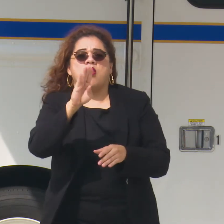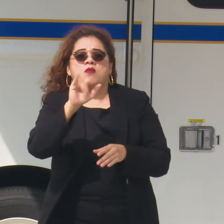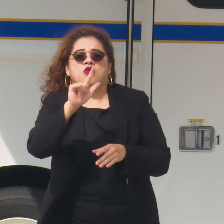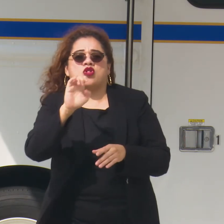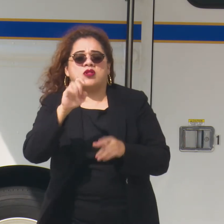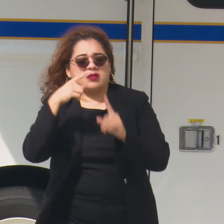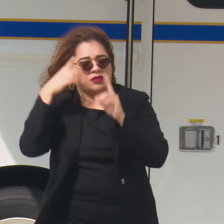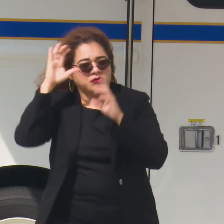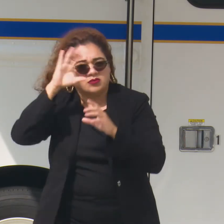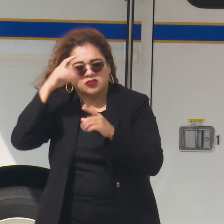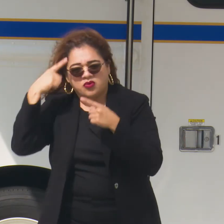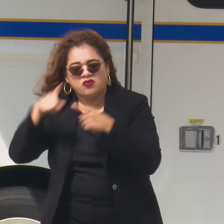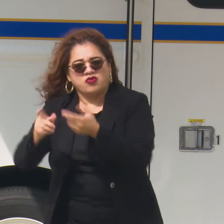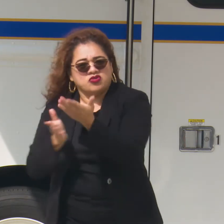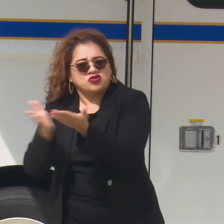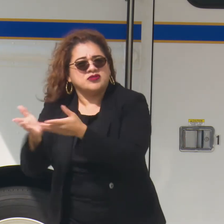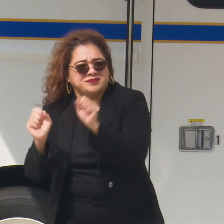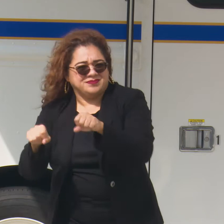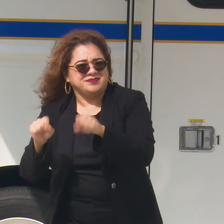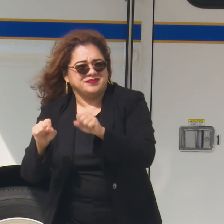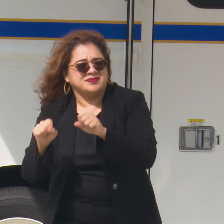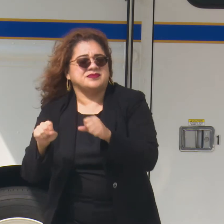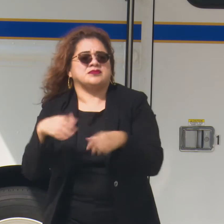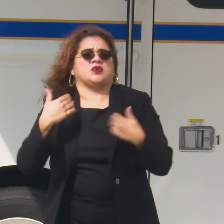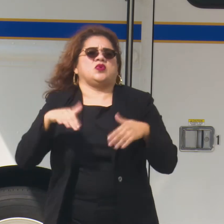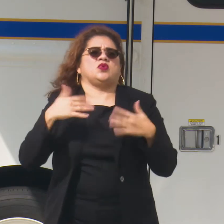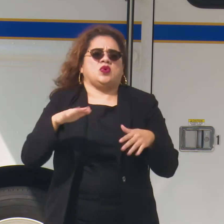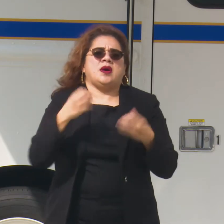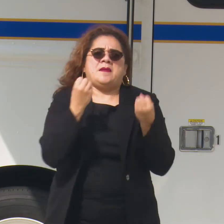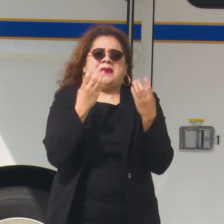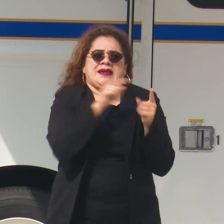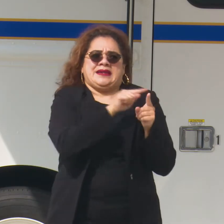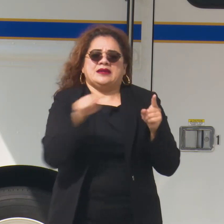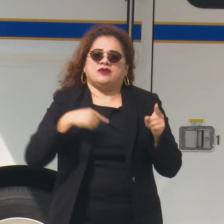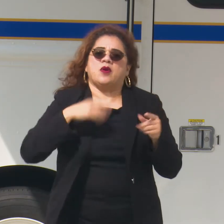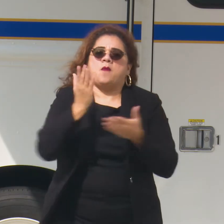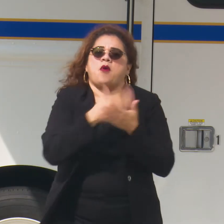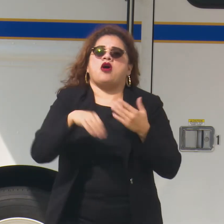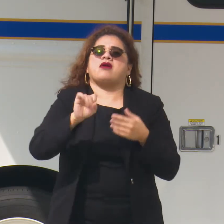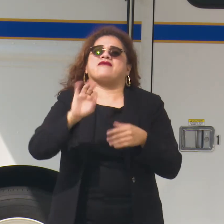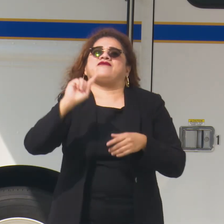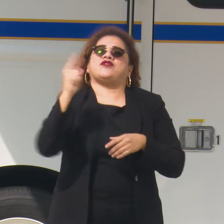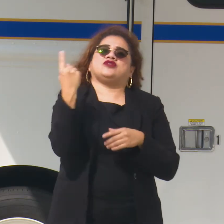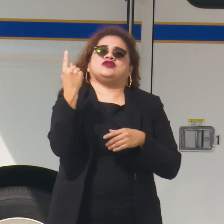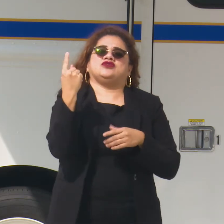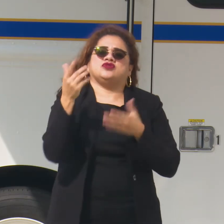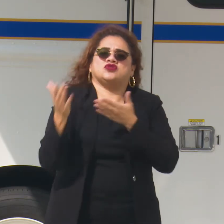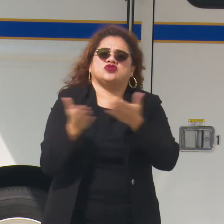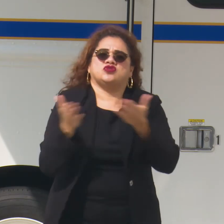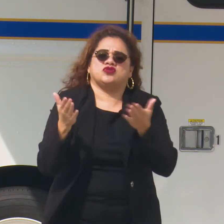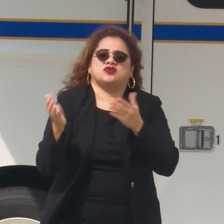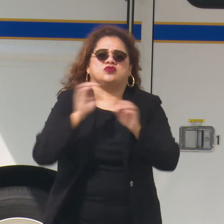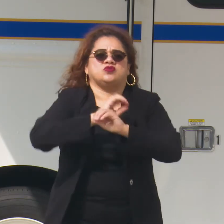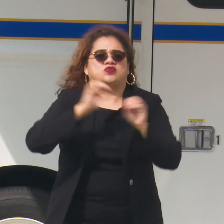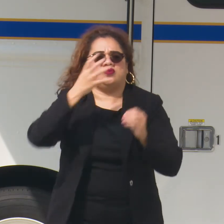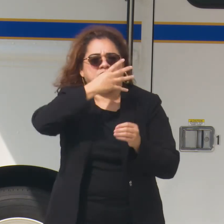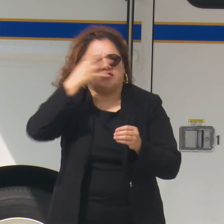immigrants and others, this one is specific to our undocumented community. And so we're very excited to launch this